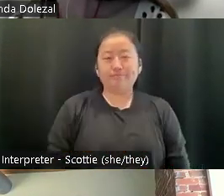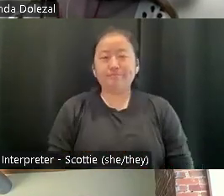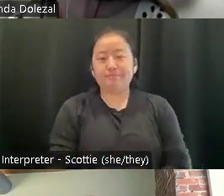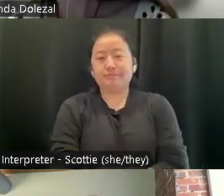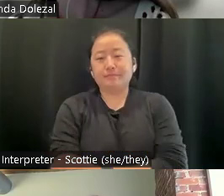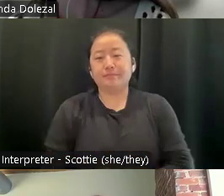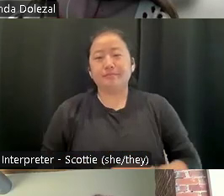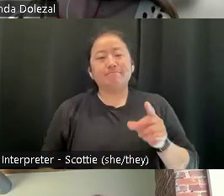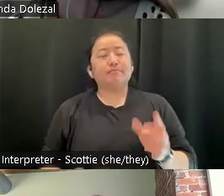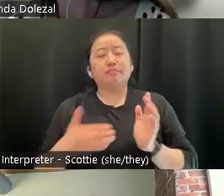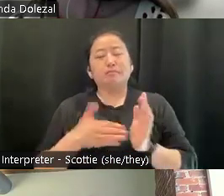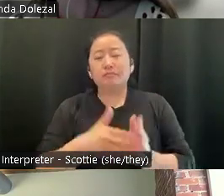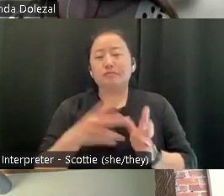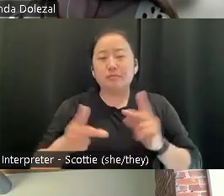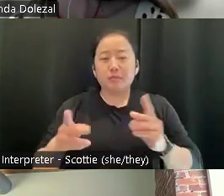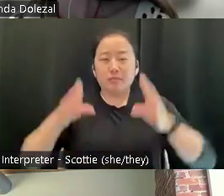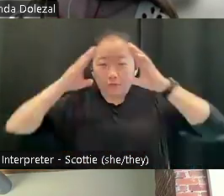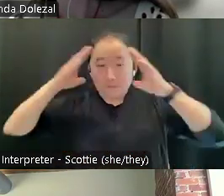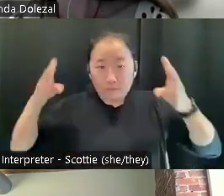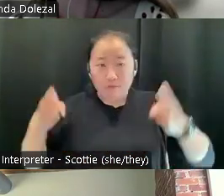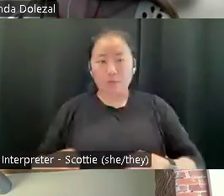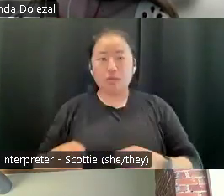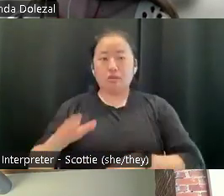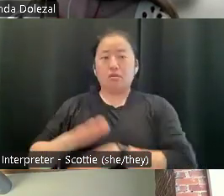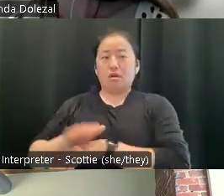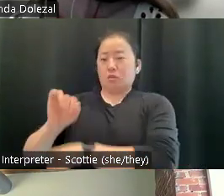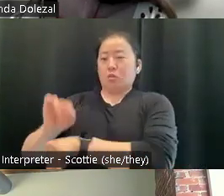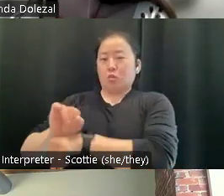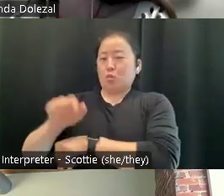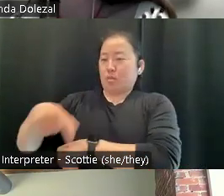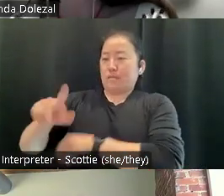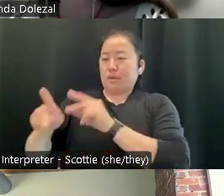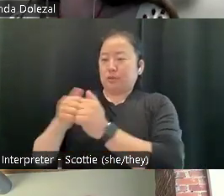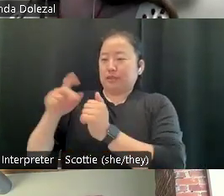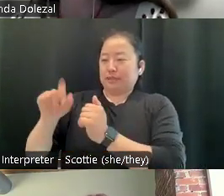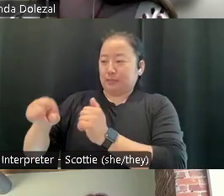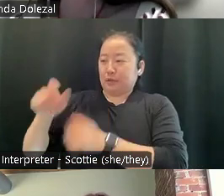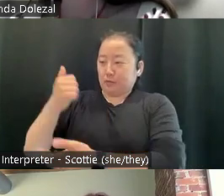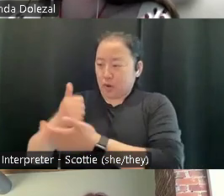people tend to focus just on the employment part of their life or the home part but the recreation